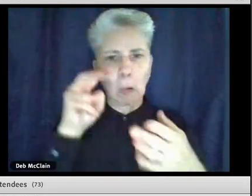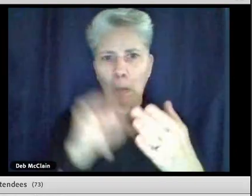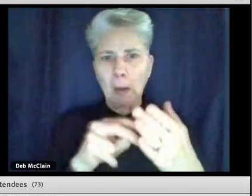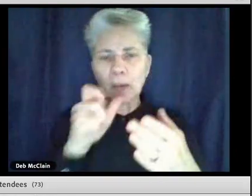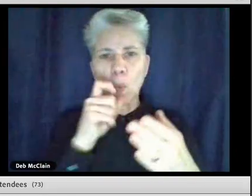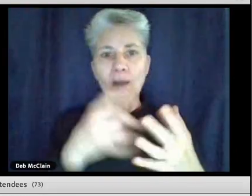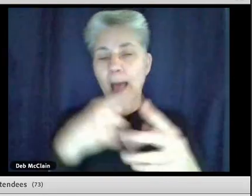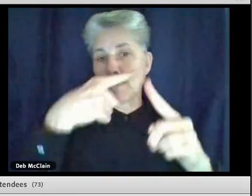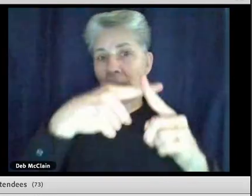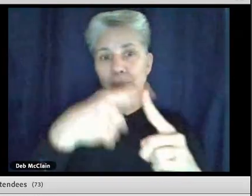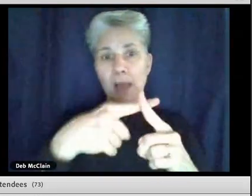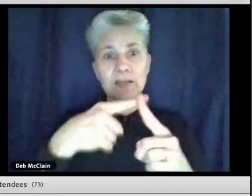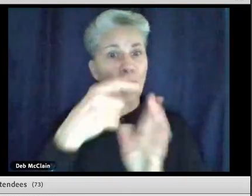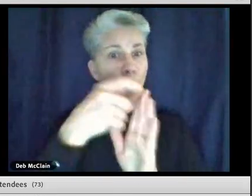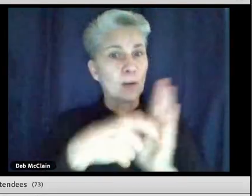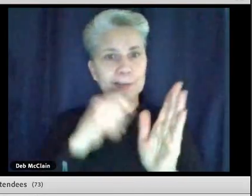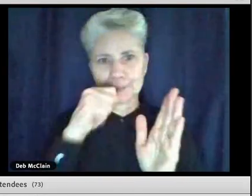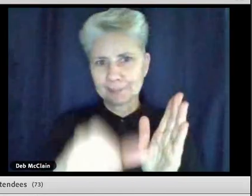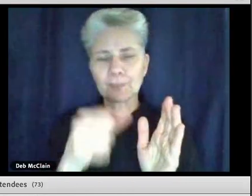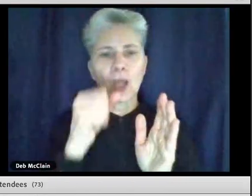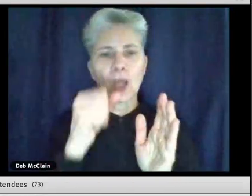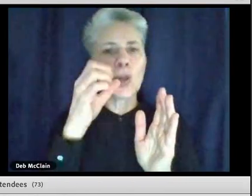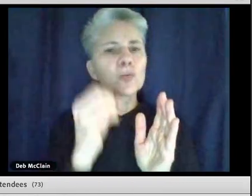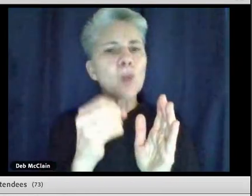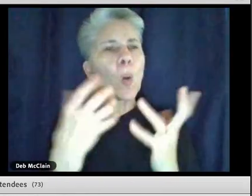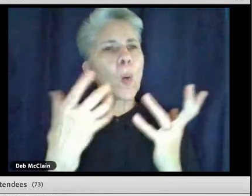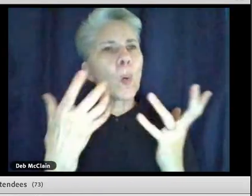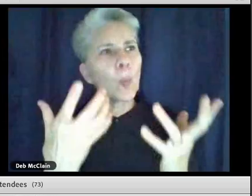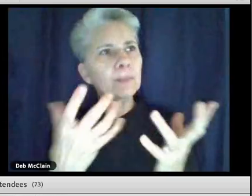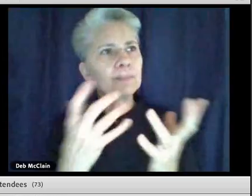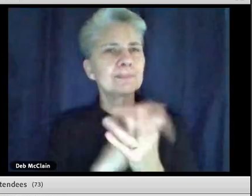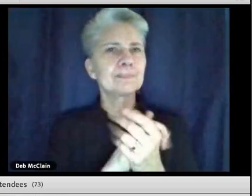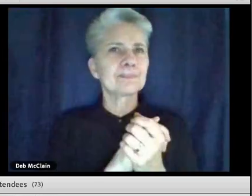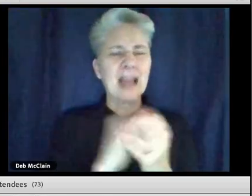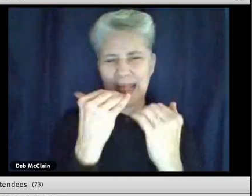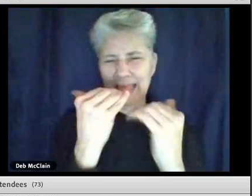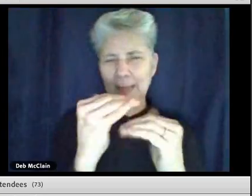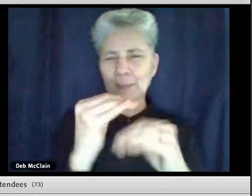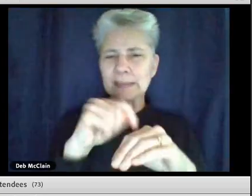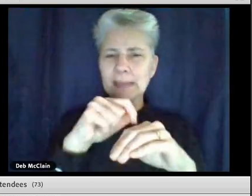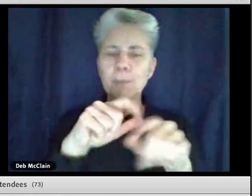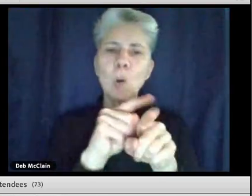the worst-case scenarios make it into the news. We don't have a lot of positive articles, right?